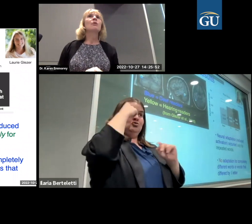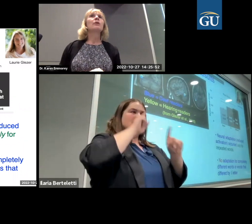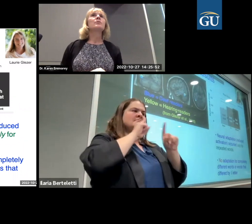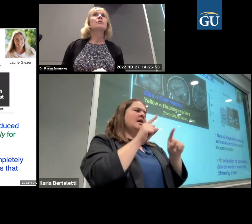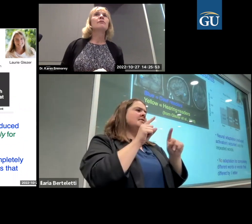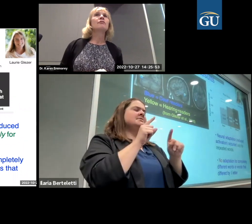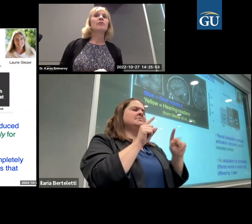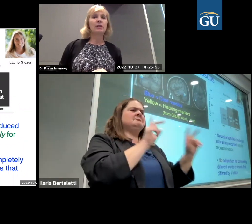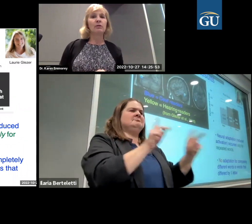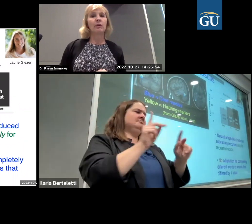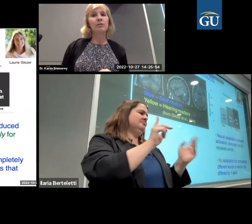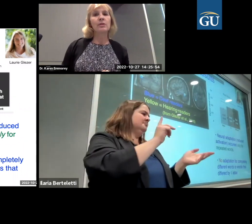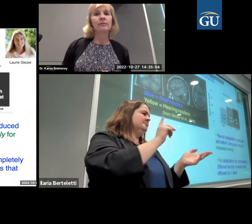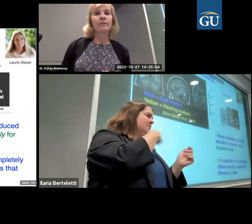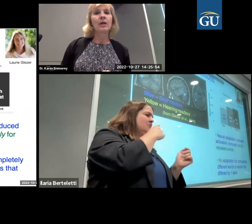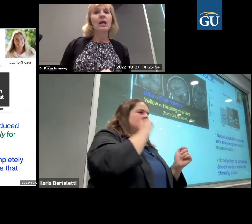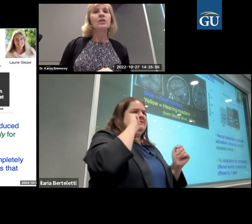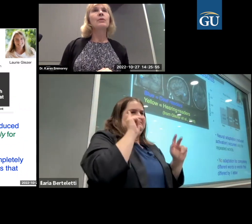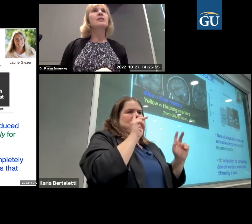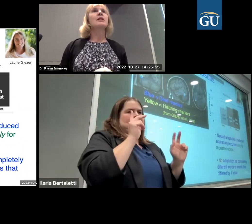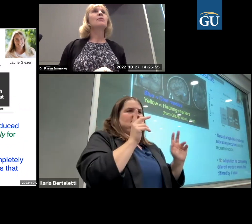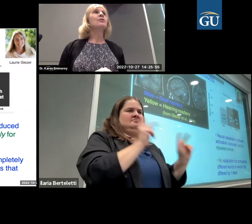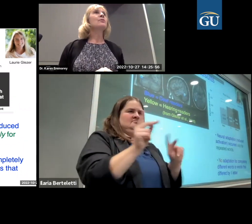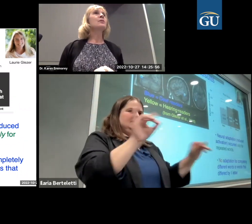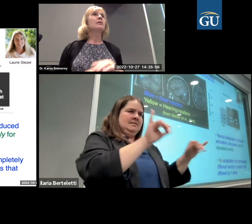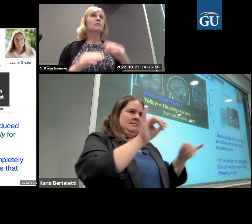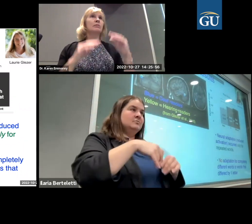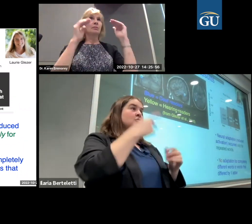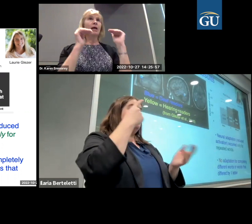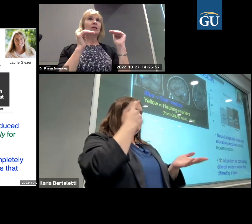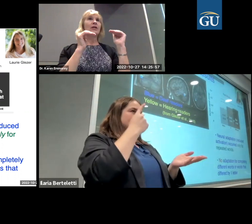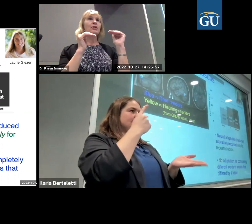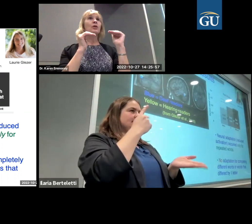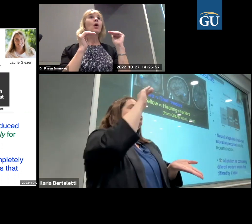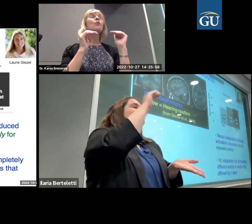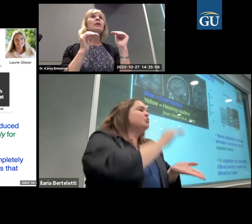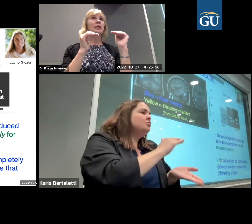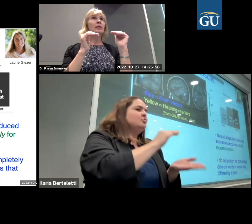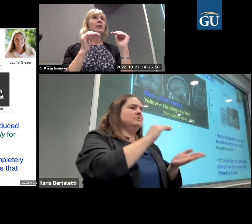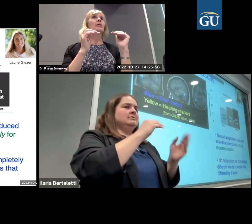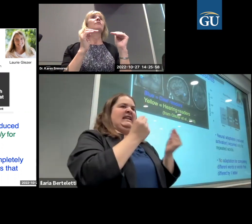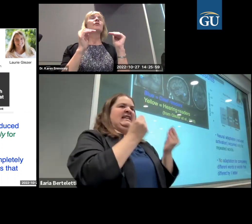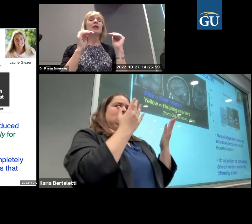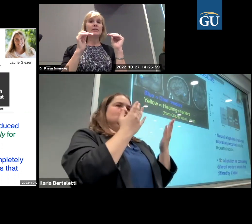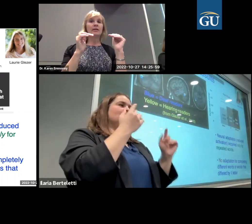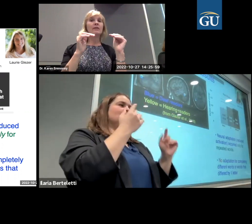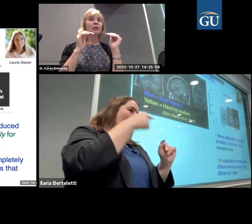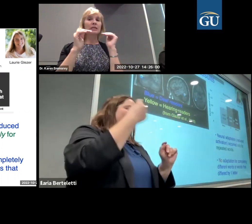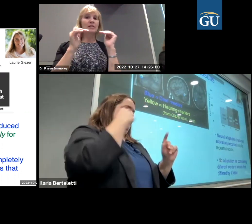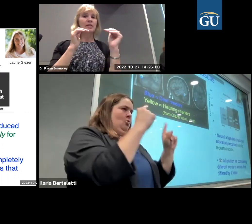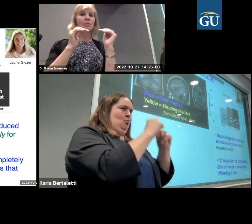and we don't see a graded response. So there's no difference between getting boat as a prime or fish as a prime.